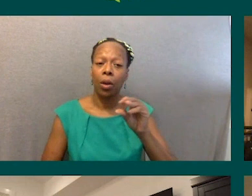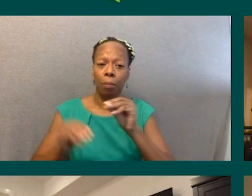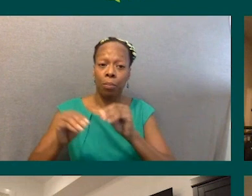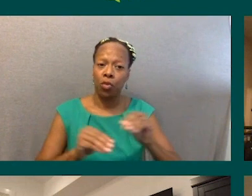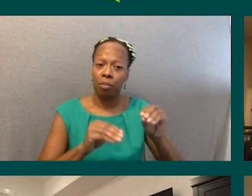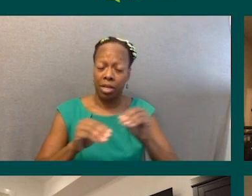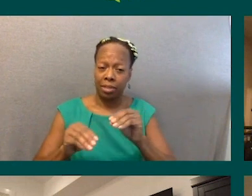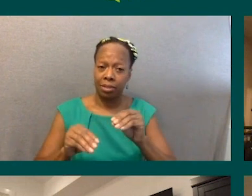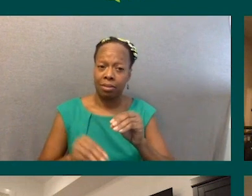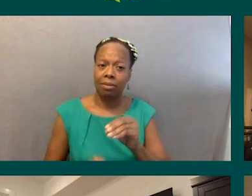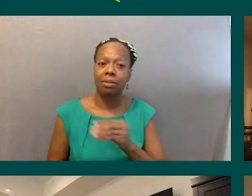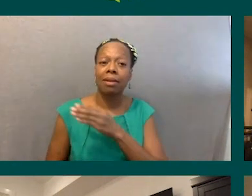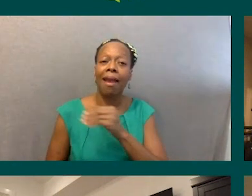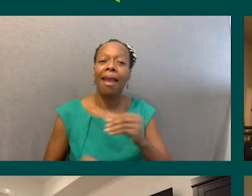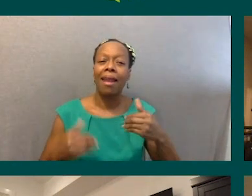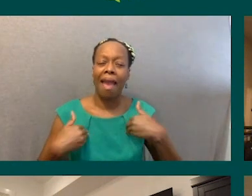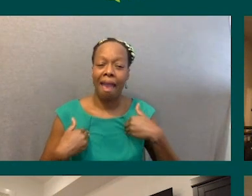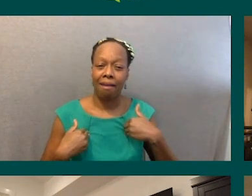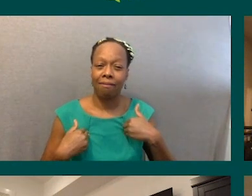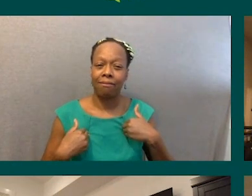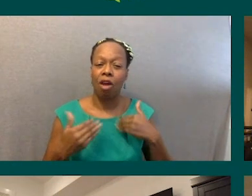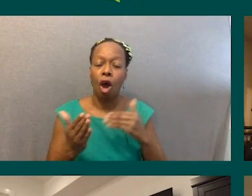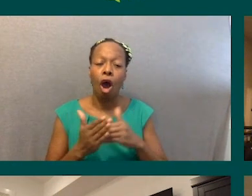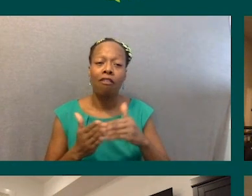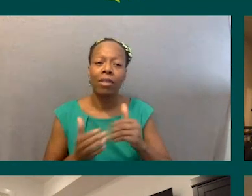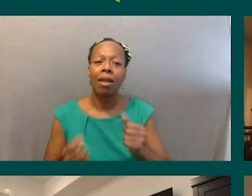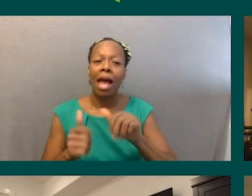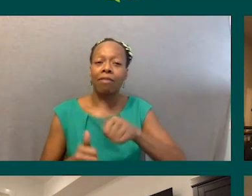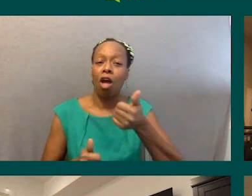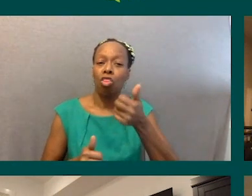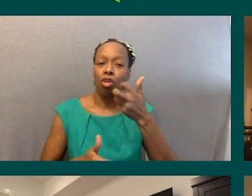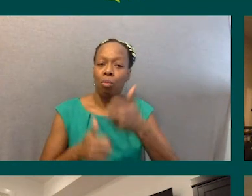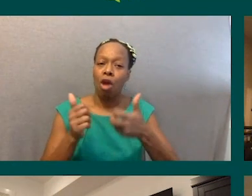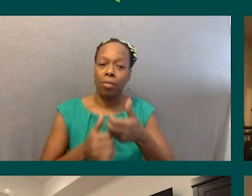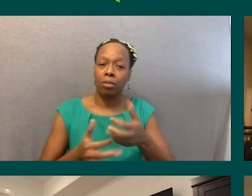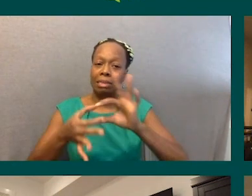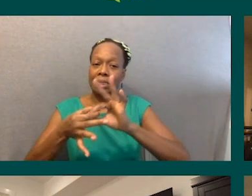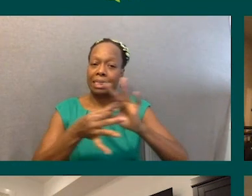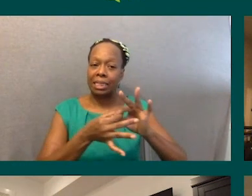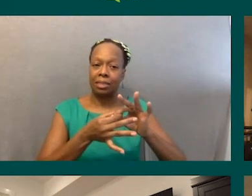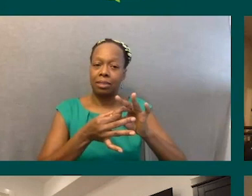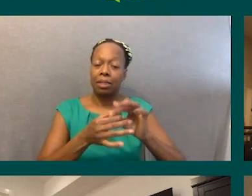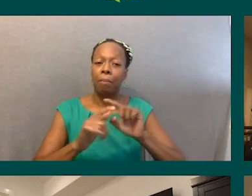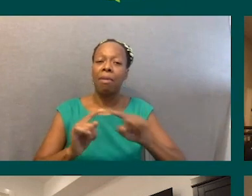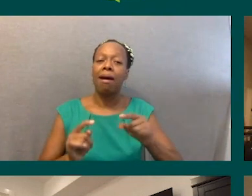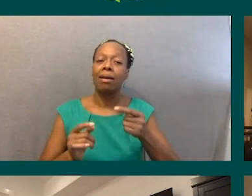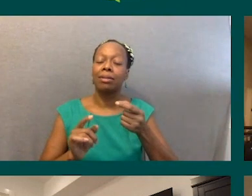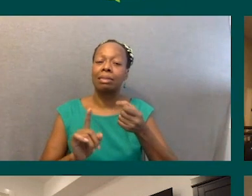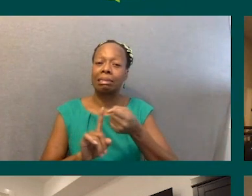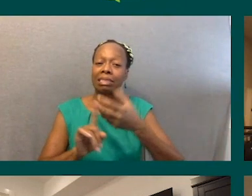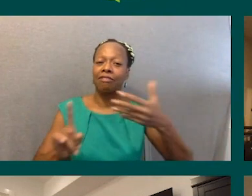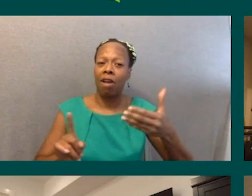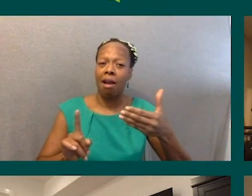There can be a whole lot of associated problems with cerebral palsy, but it's defined by poor movement.